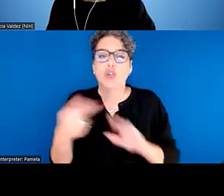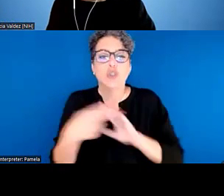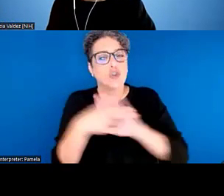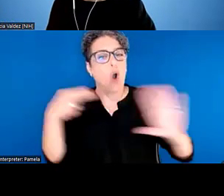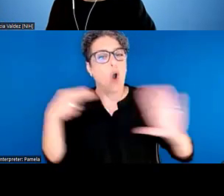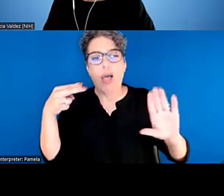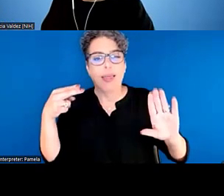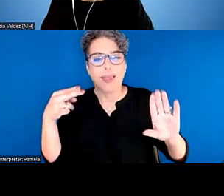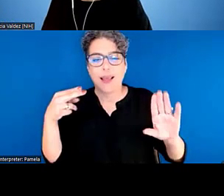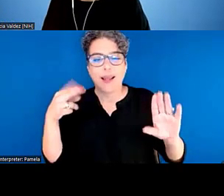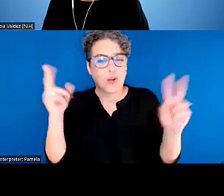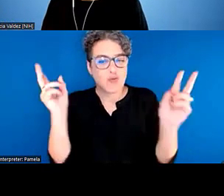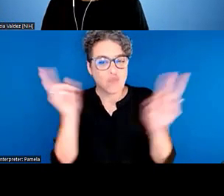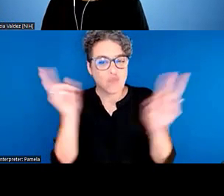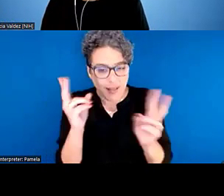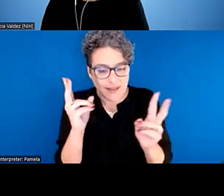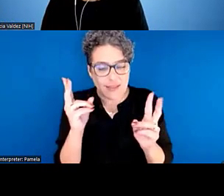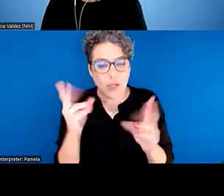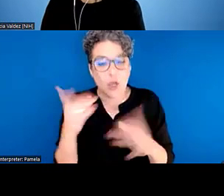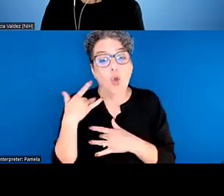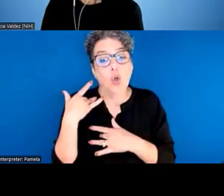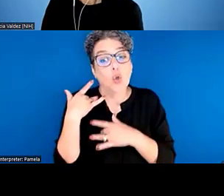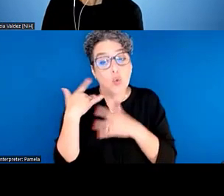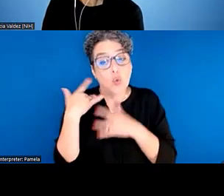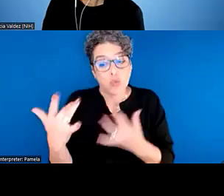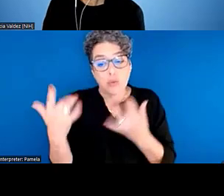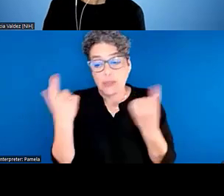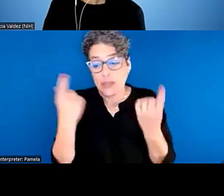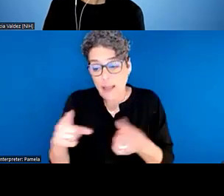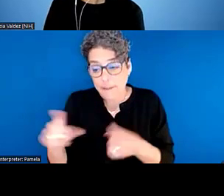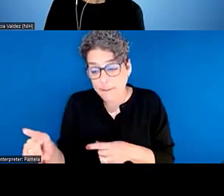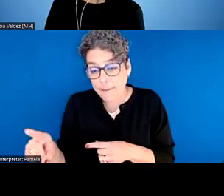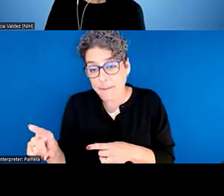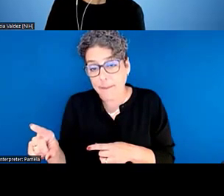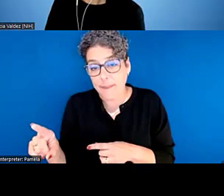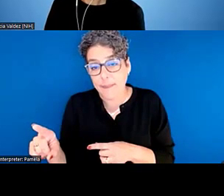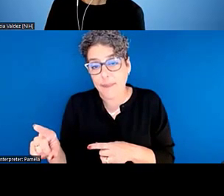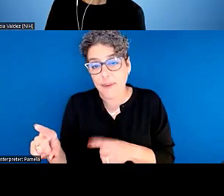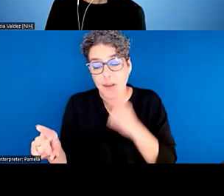Usually the recklessness come to as a reason